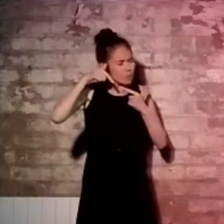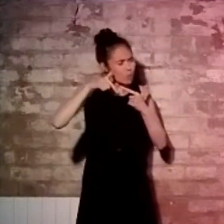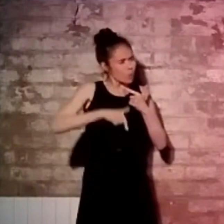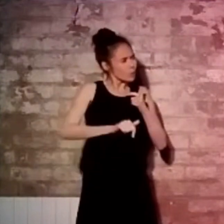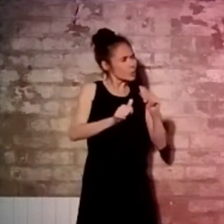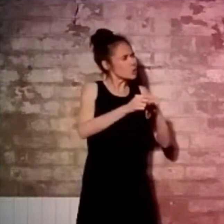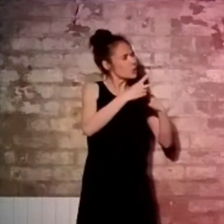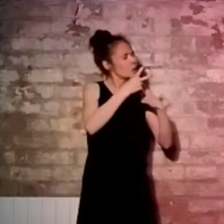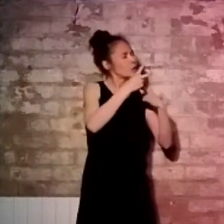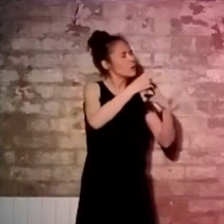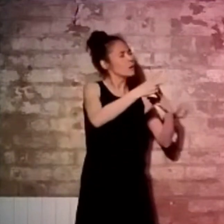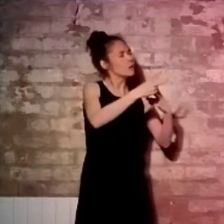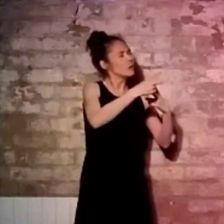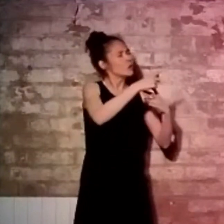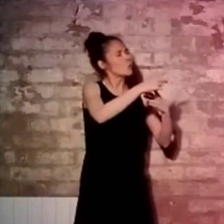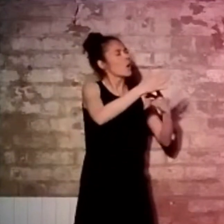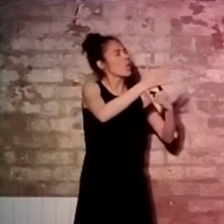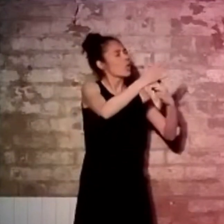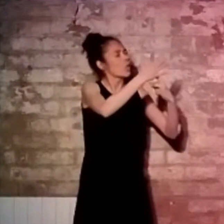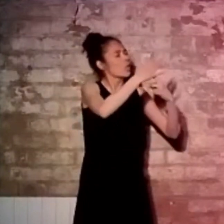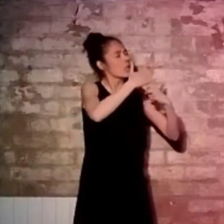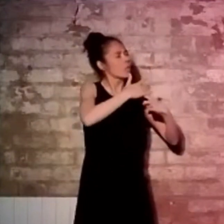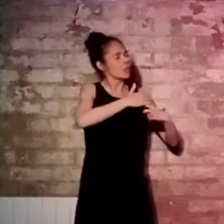Why dost thou so oppress me with thine eye?